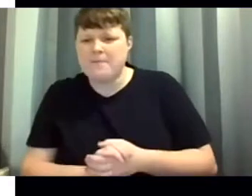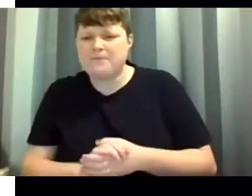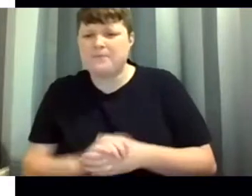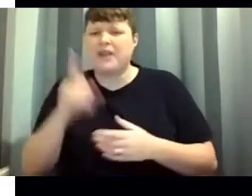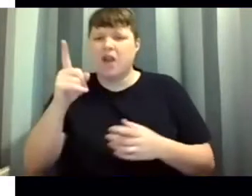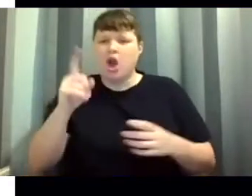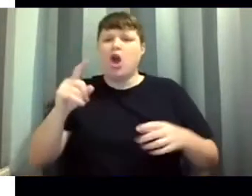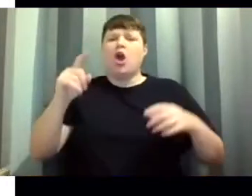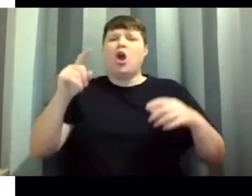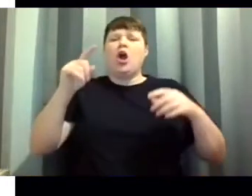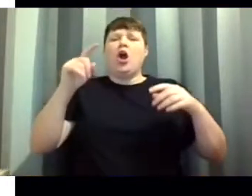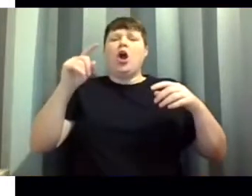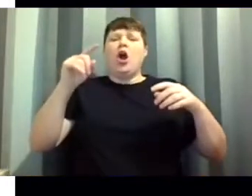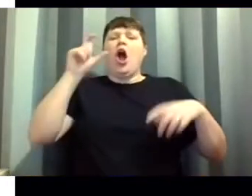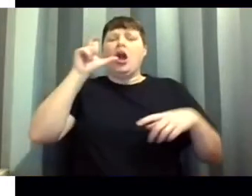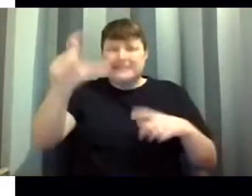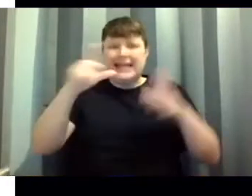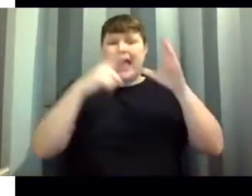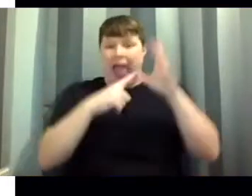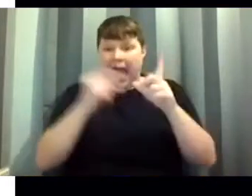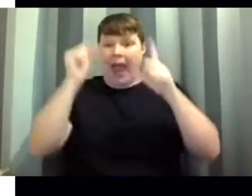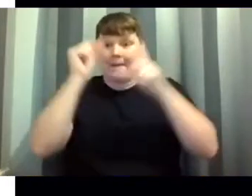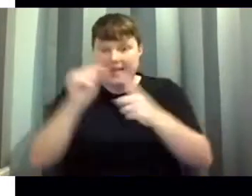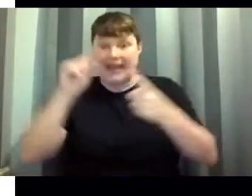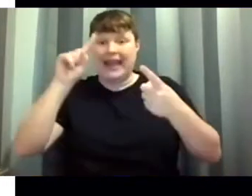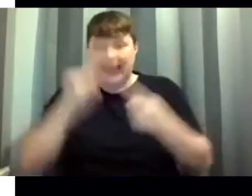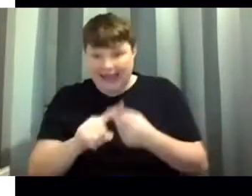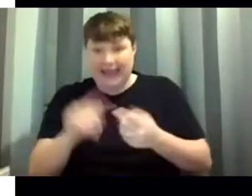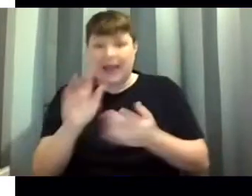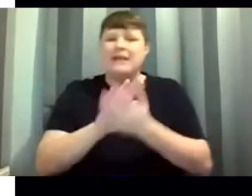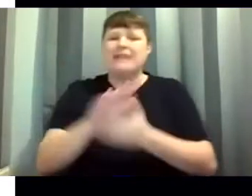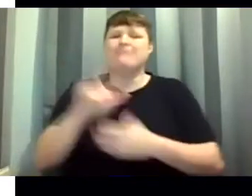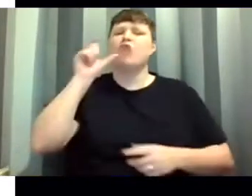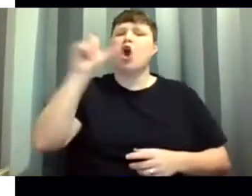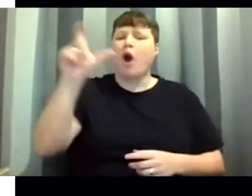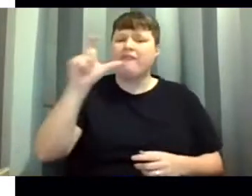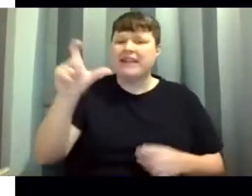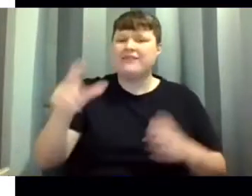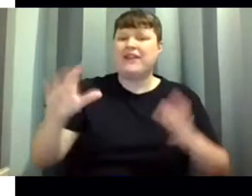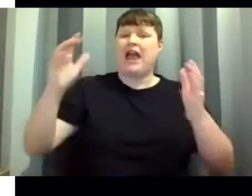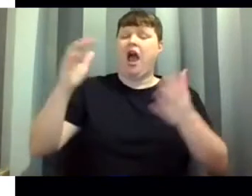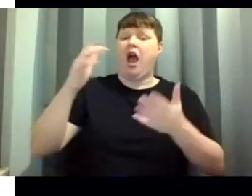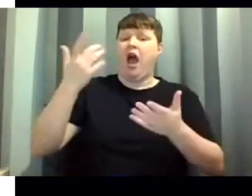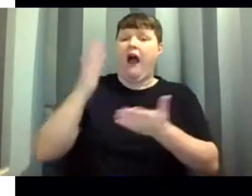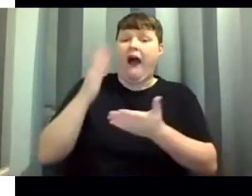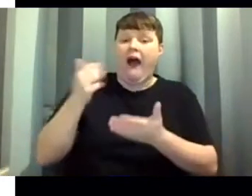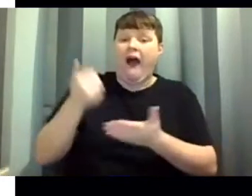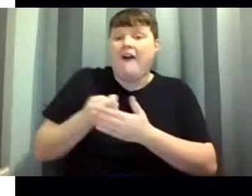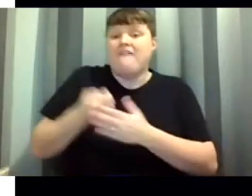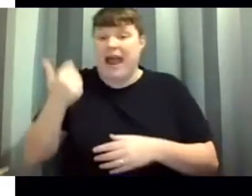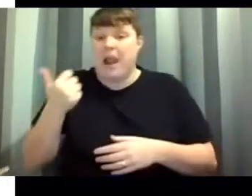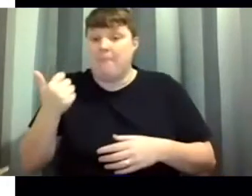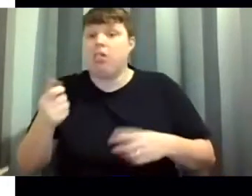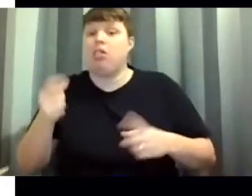potential energy. It's kind of the sum total of the energy of that plume as it rises through its